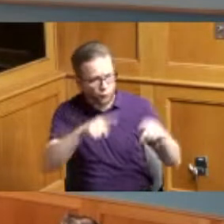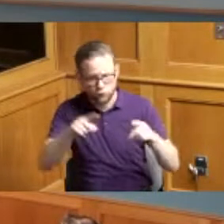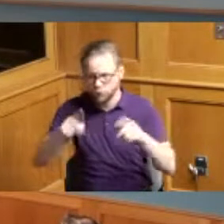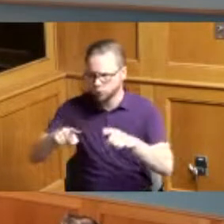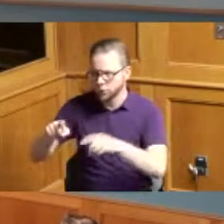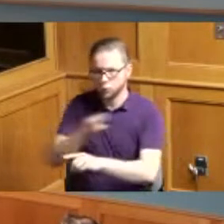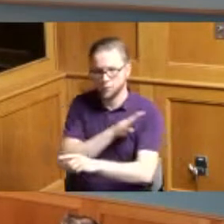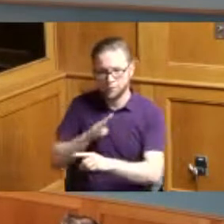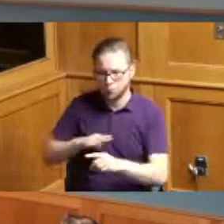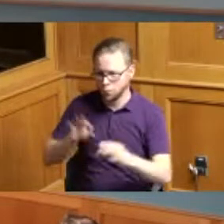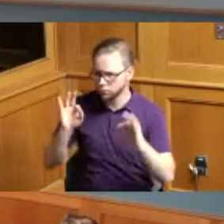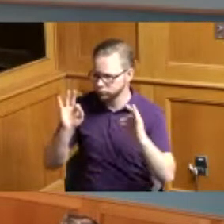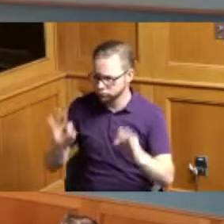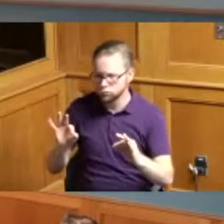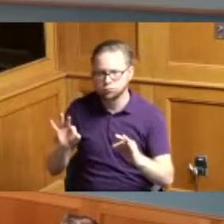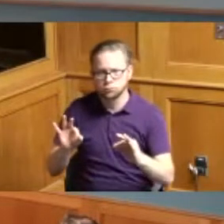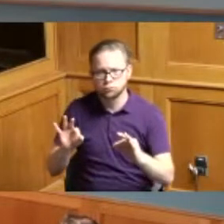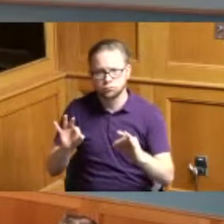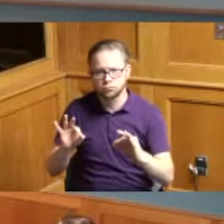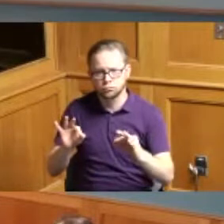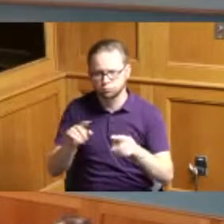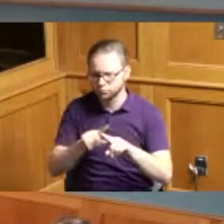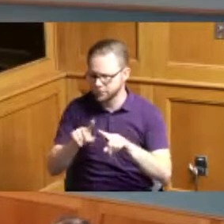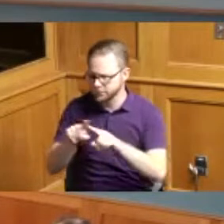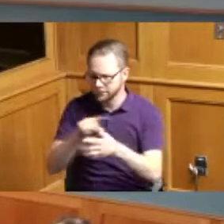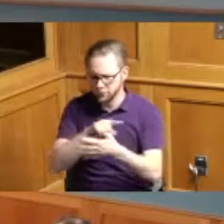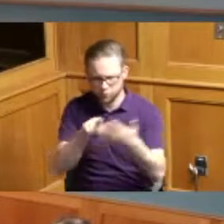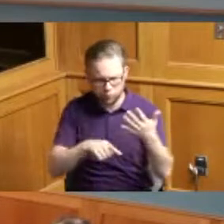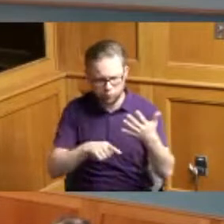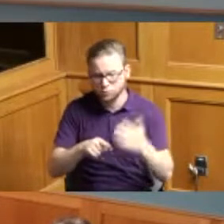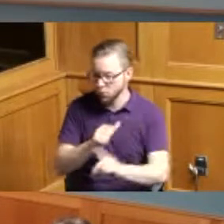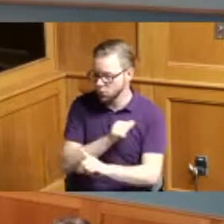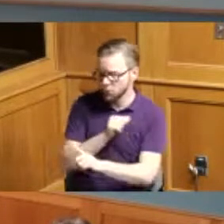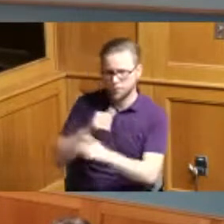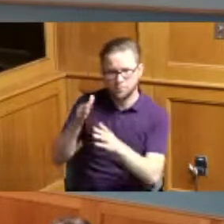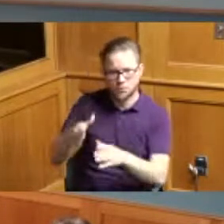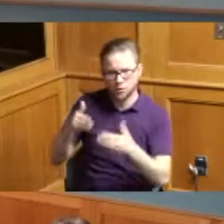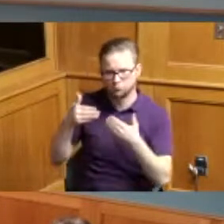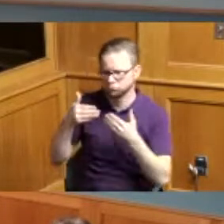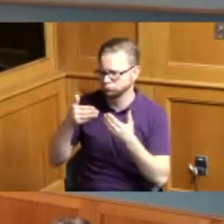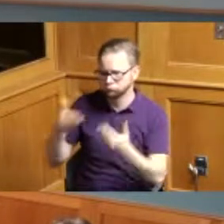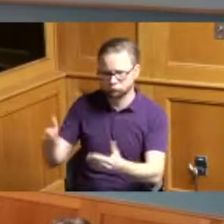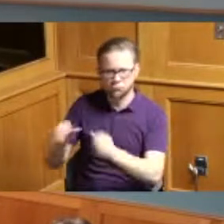are with the issue certainly you can continue forth on what you're doing logistically but I